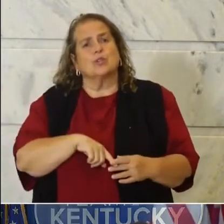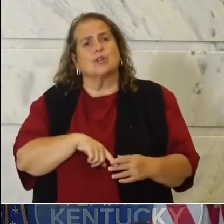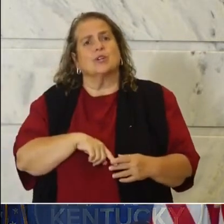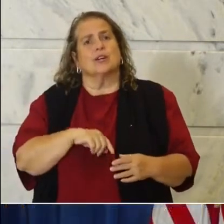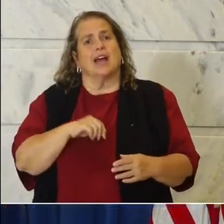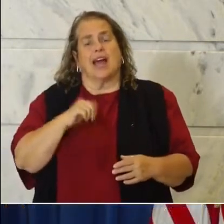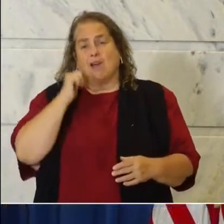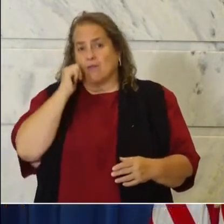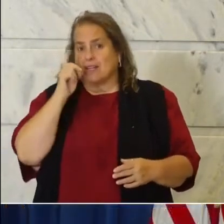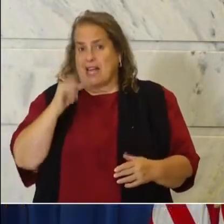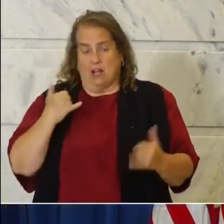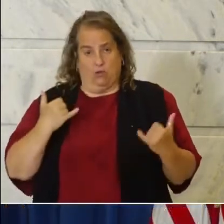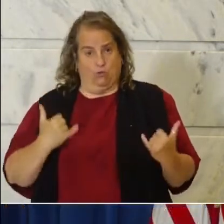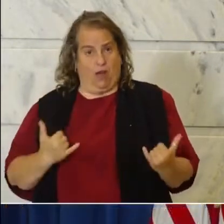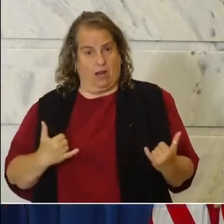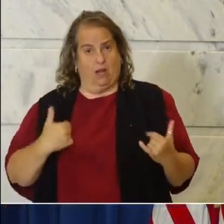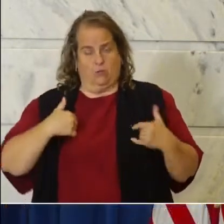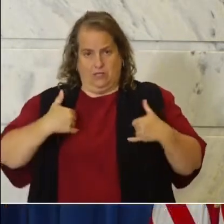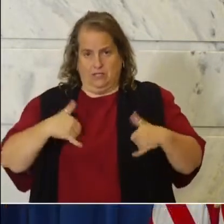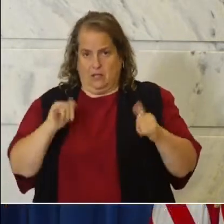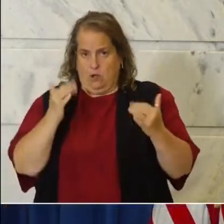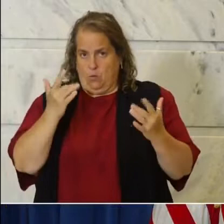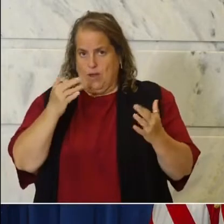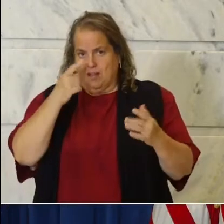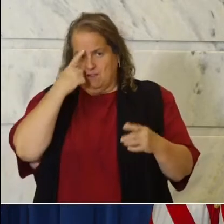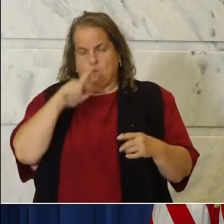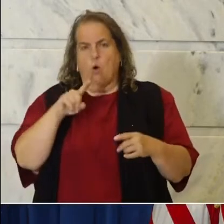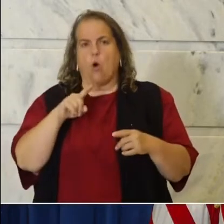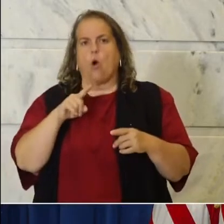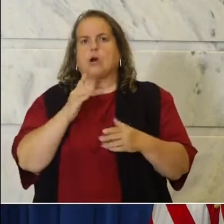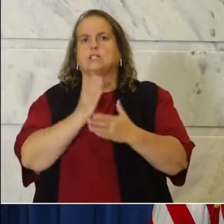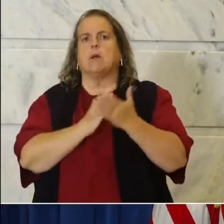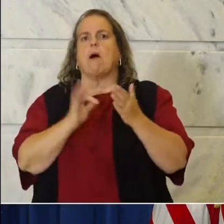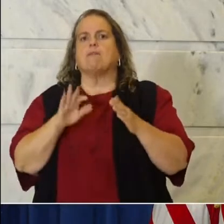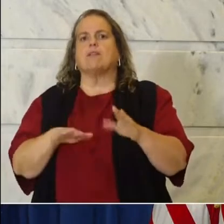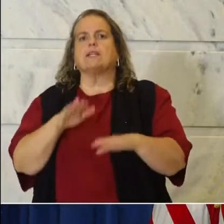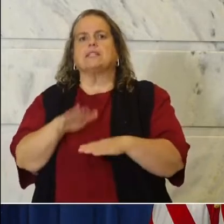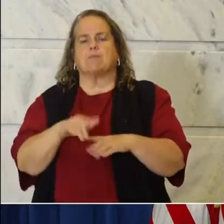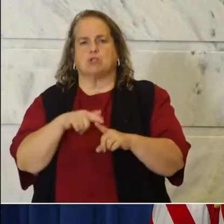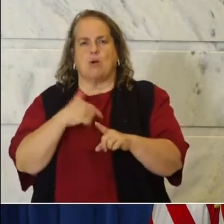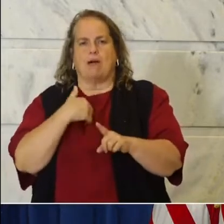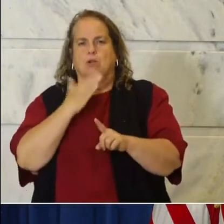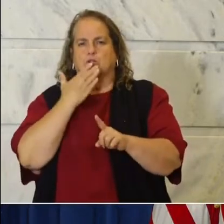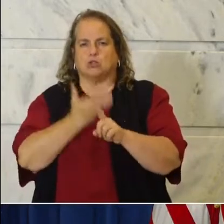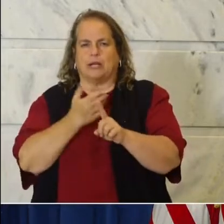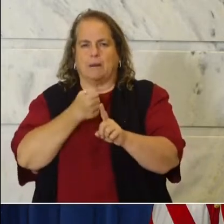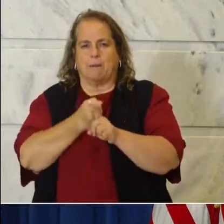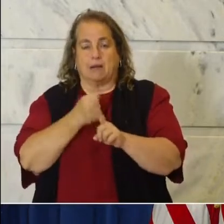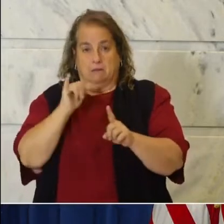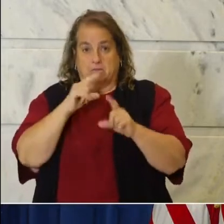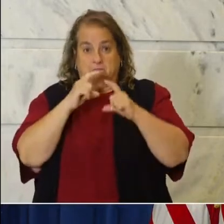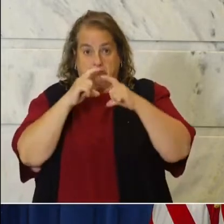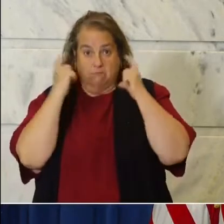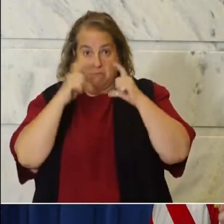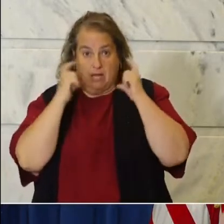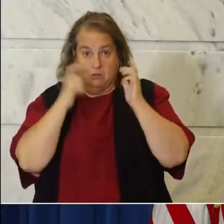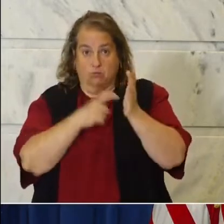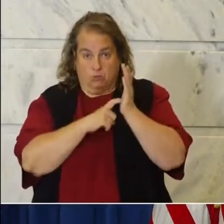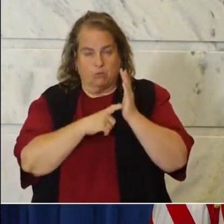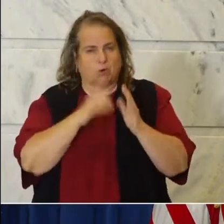right now because we're still waiting for the steps we've taken tohave their impact, knowing that when you take a step, it's gonna take 10 to 14 to 16